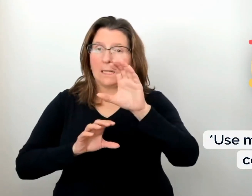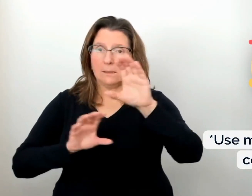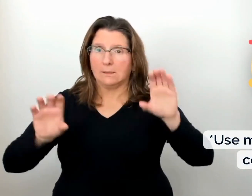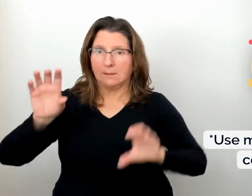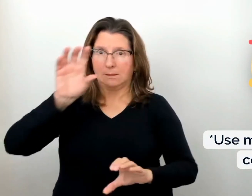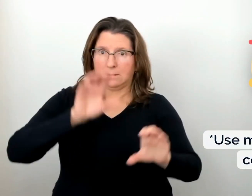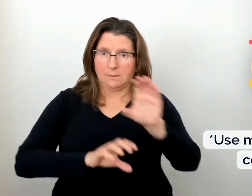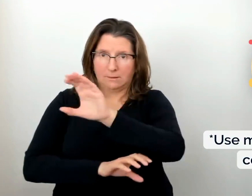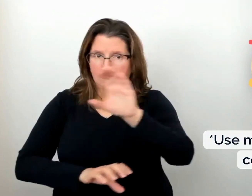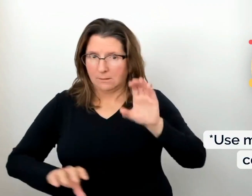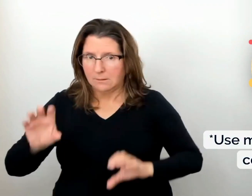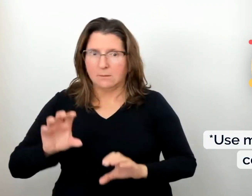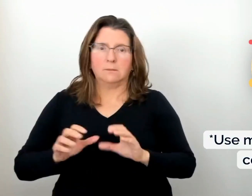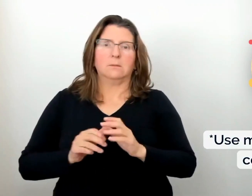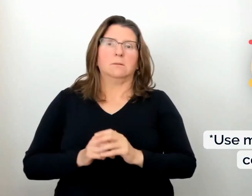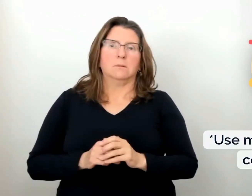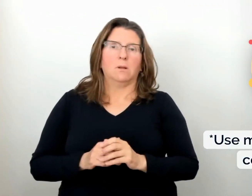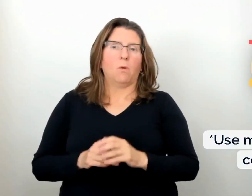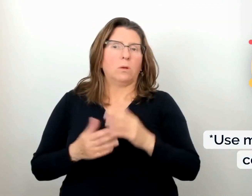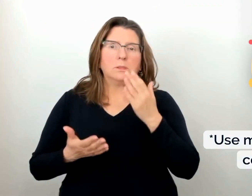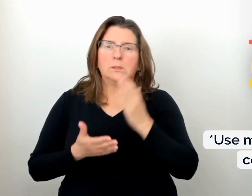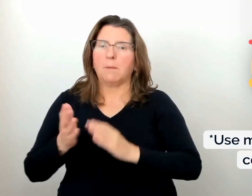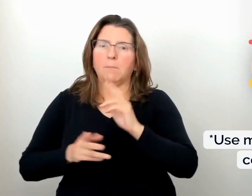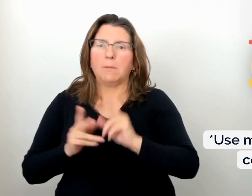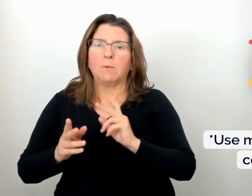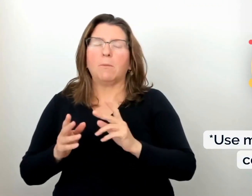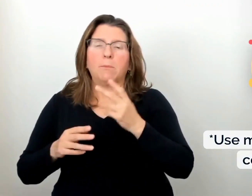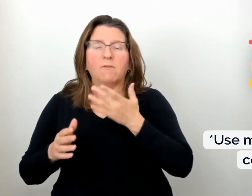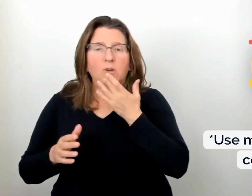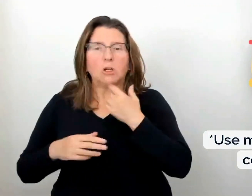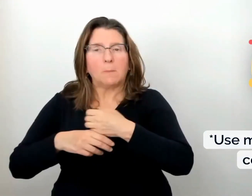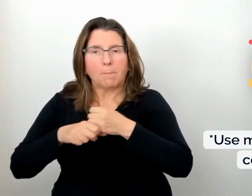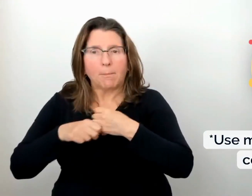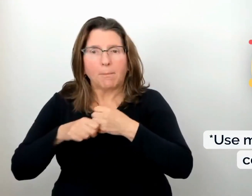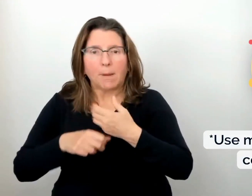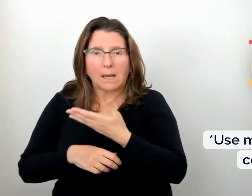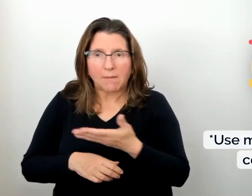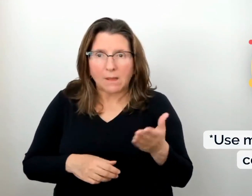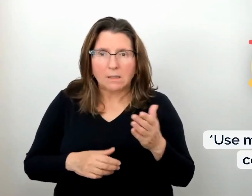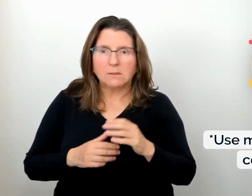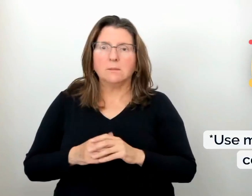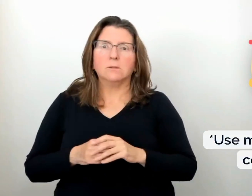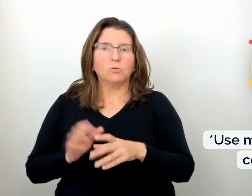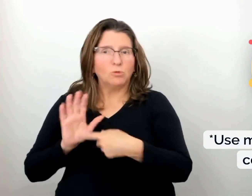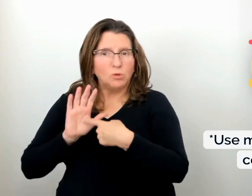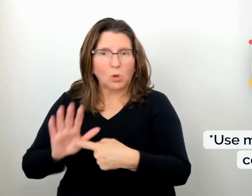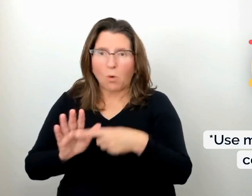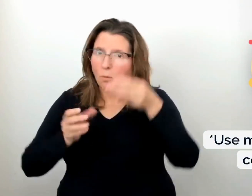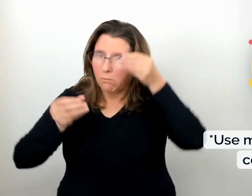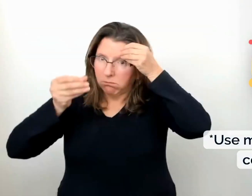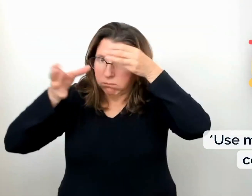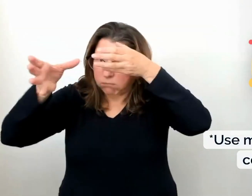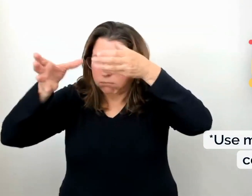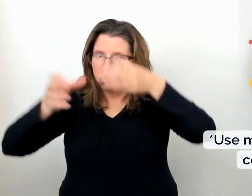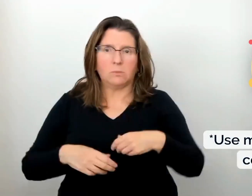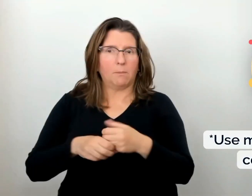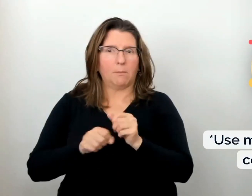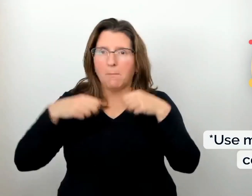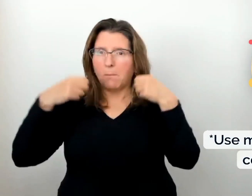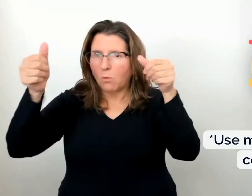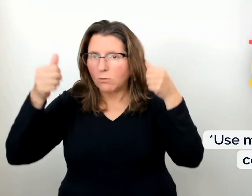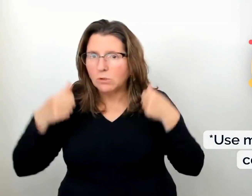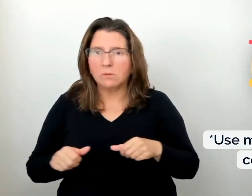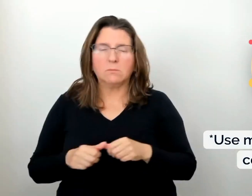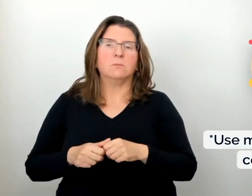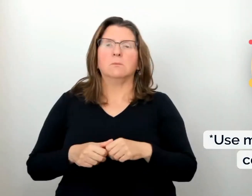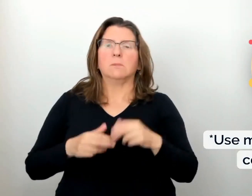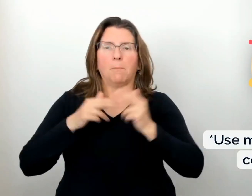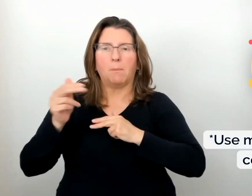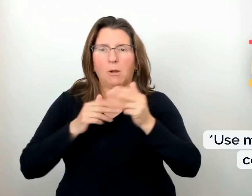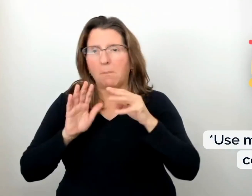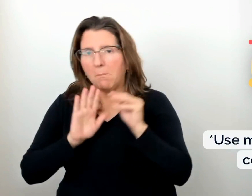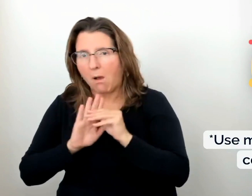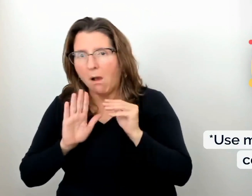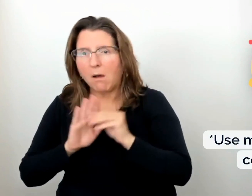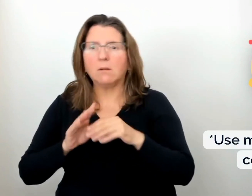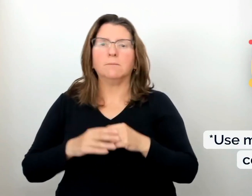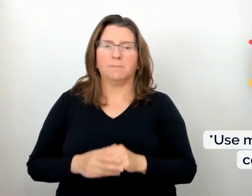or manually using paper and pen - make a poster. Or even construct a model.